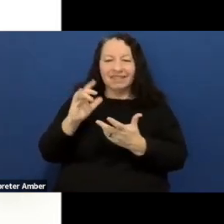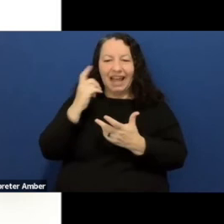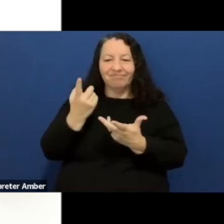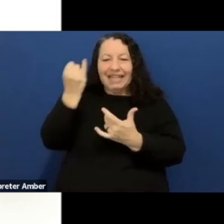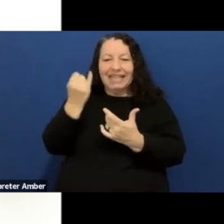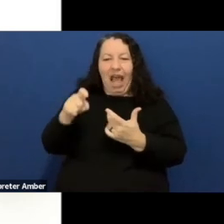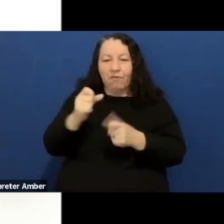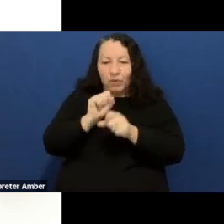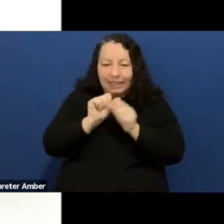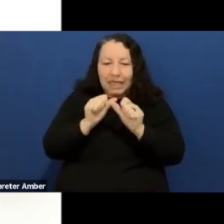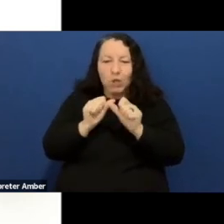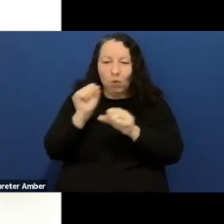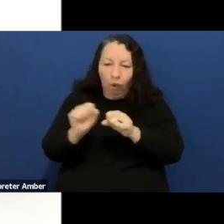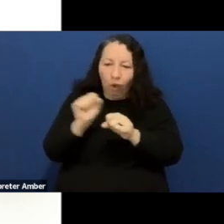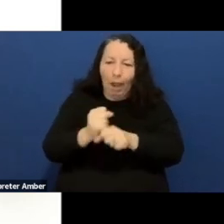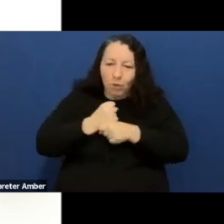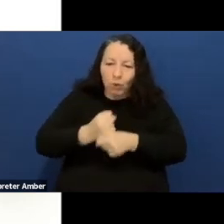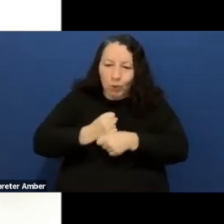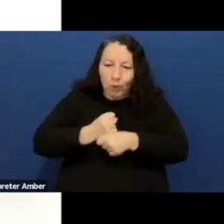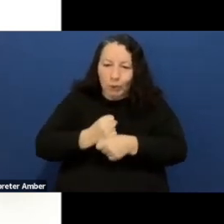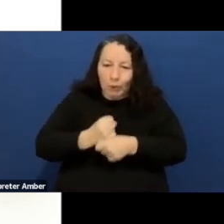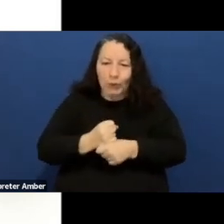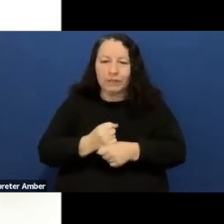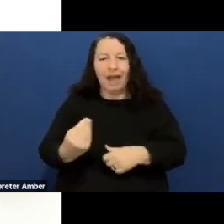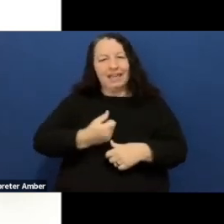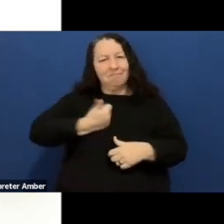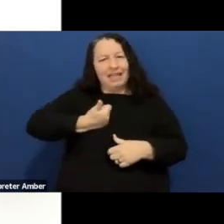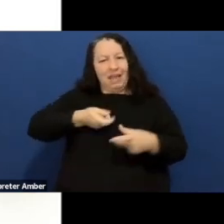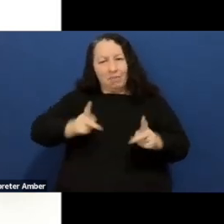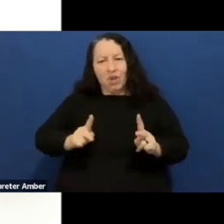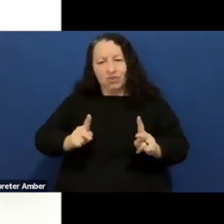notion of productivity, for me. I give myself permission, and heed